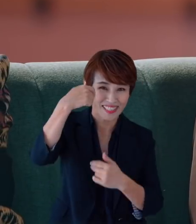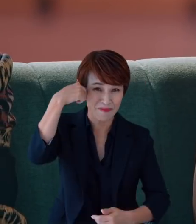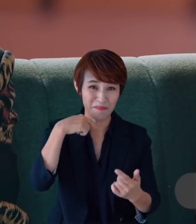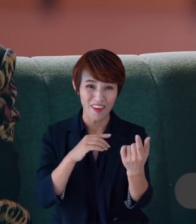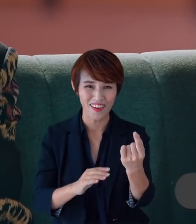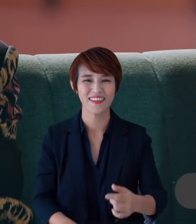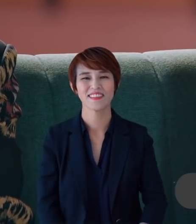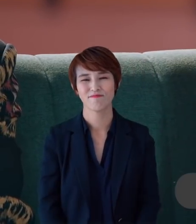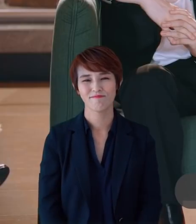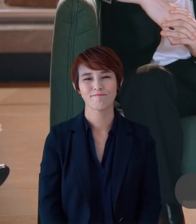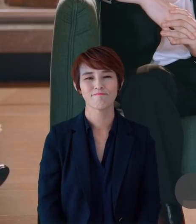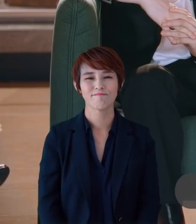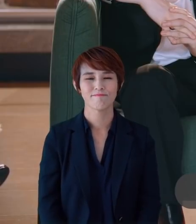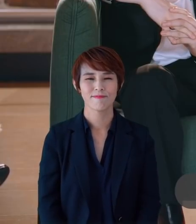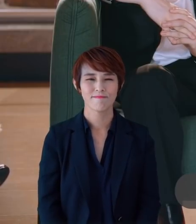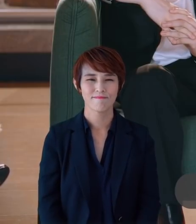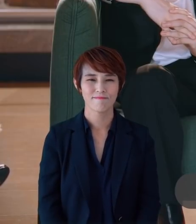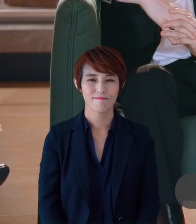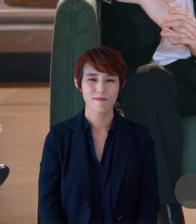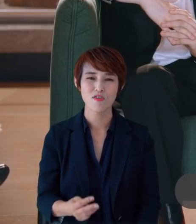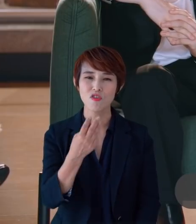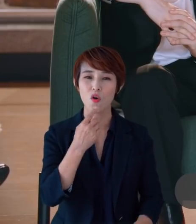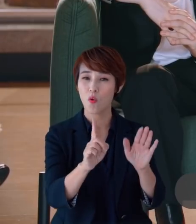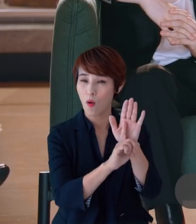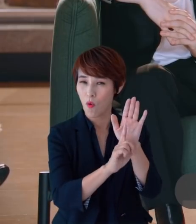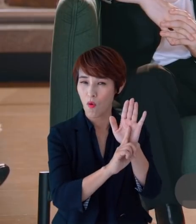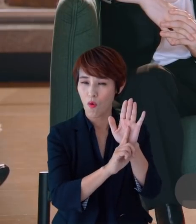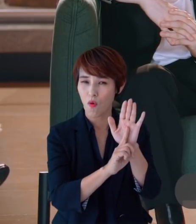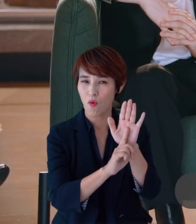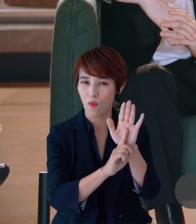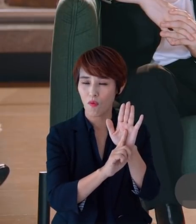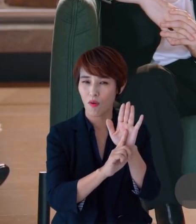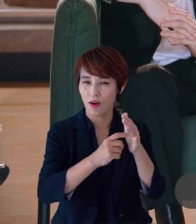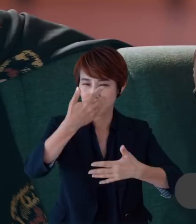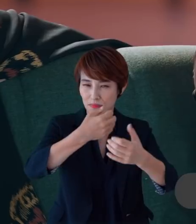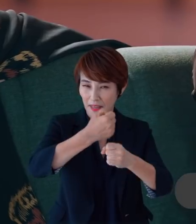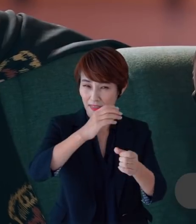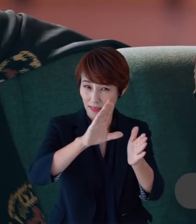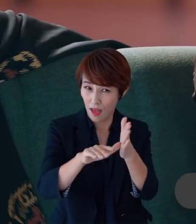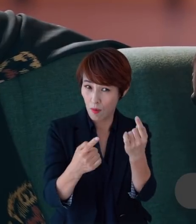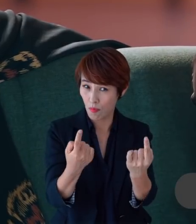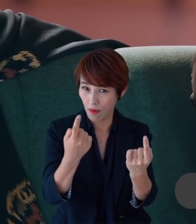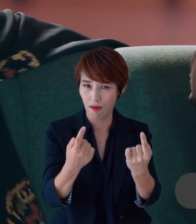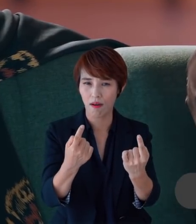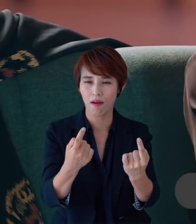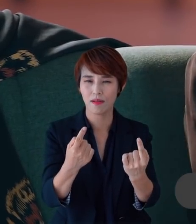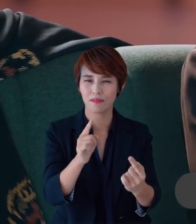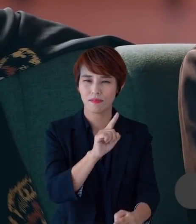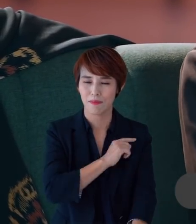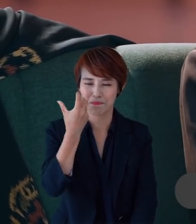Jimin: I think this was the most sophisticated version among all of our PR video shoots up to this point.